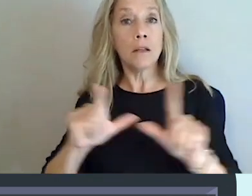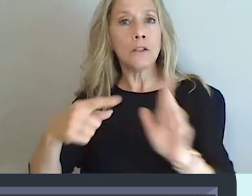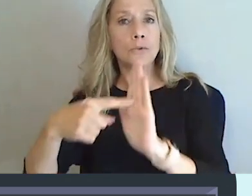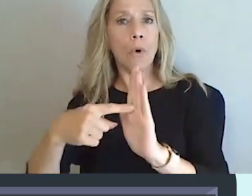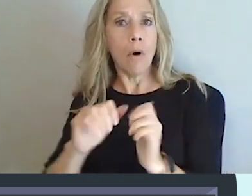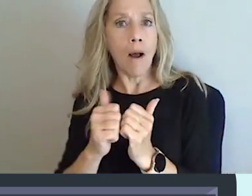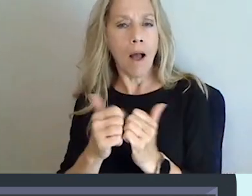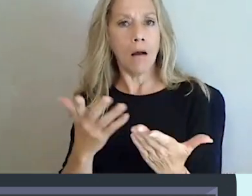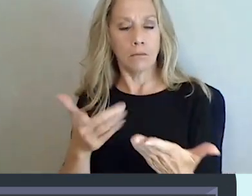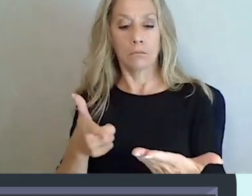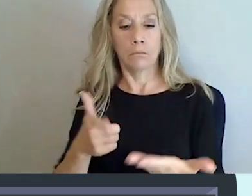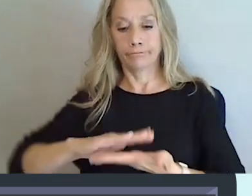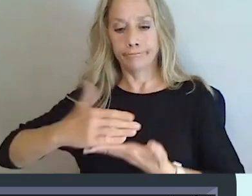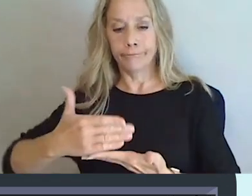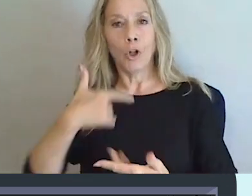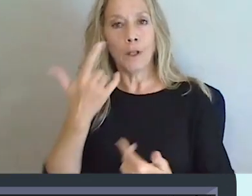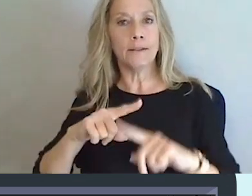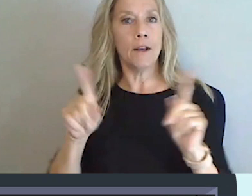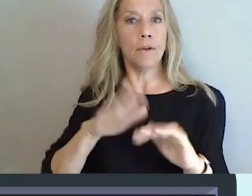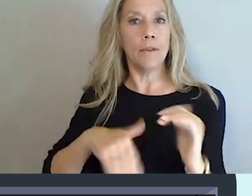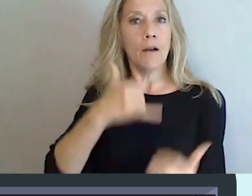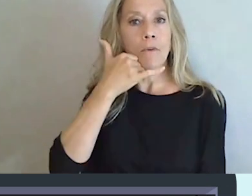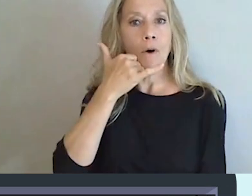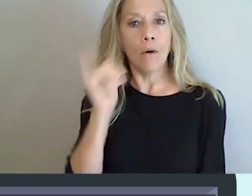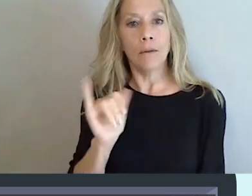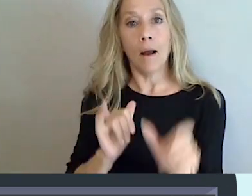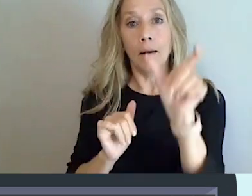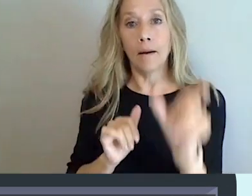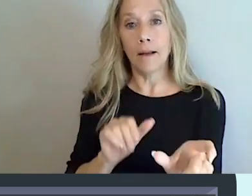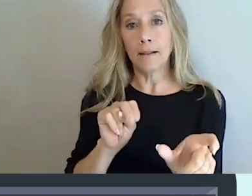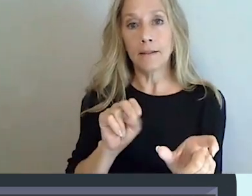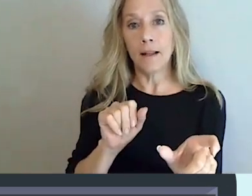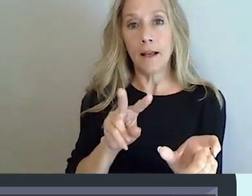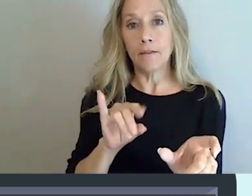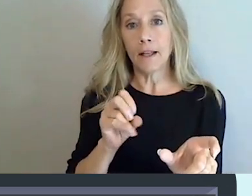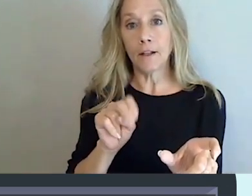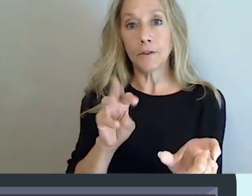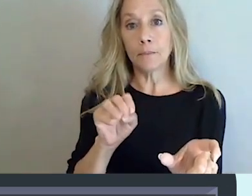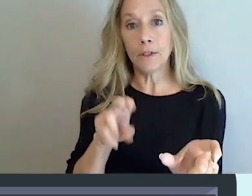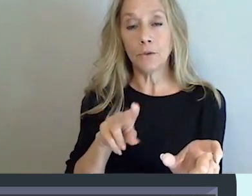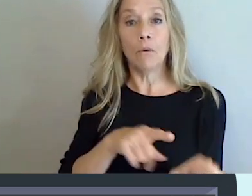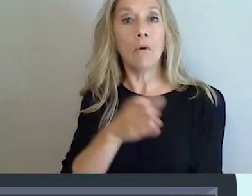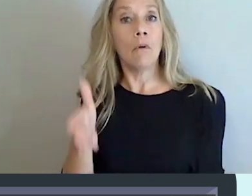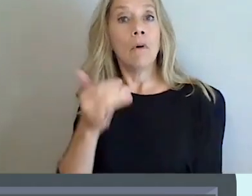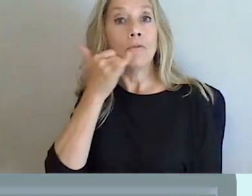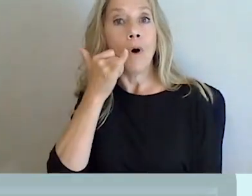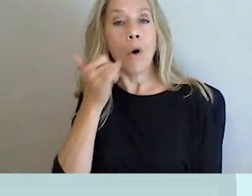this video may look different. Like when you see the navigation menu on the left, on your phone the menu may be at the top of the browser.